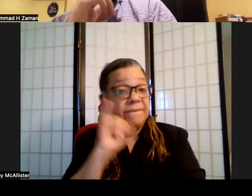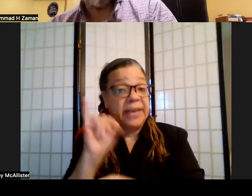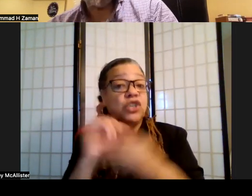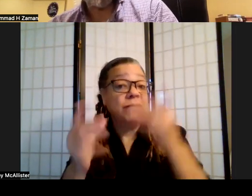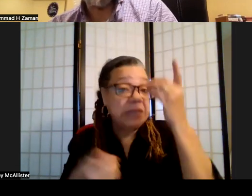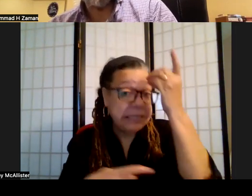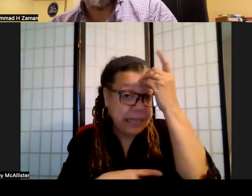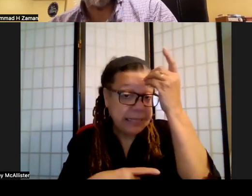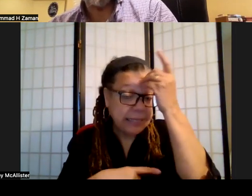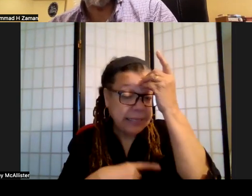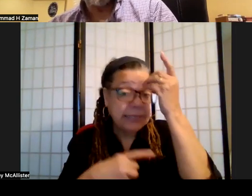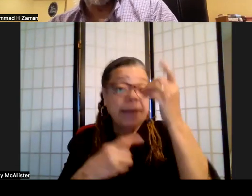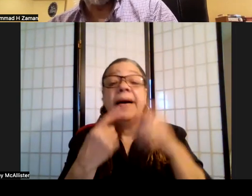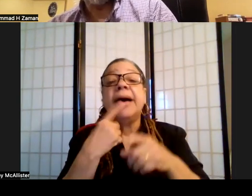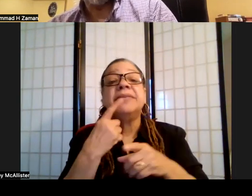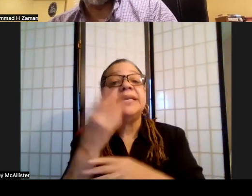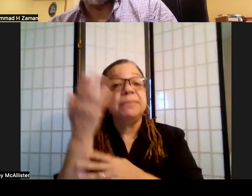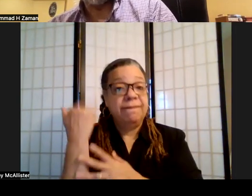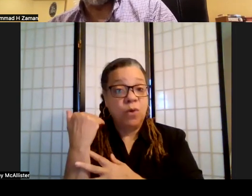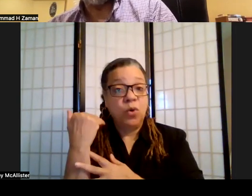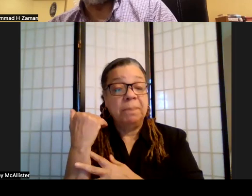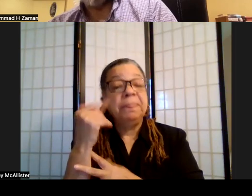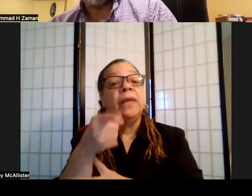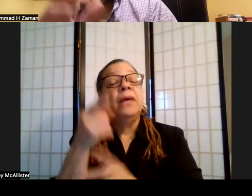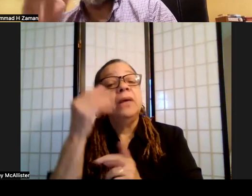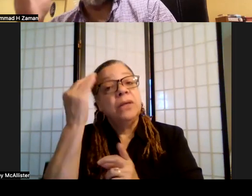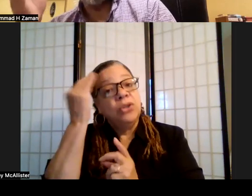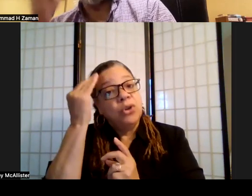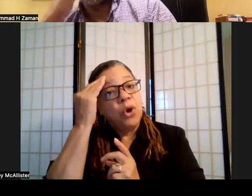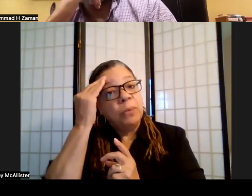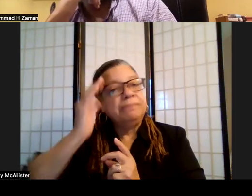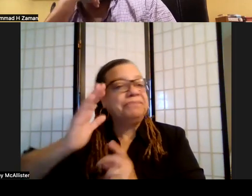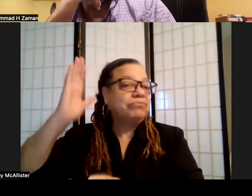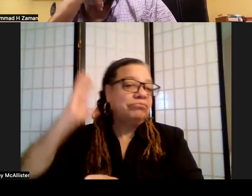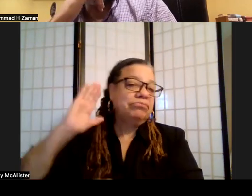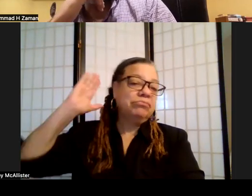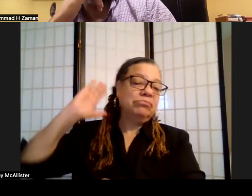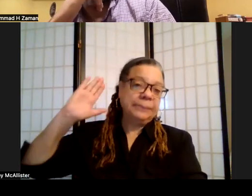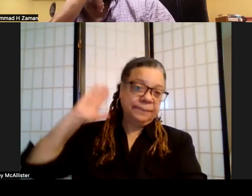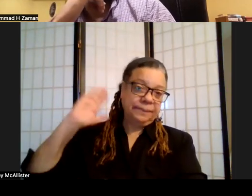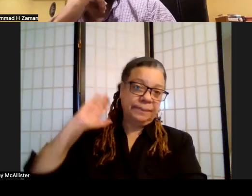I think, said this before as well, that-- you know, uh, back in early 2000s,